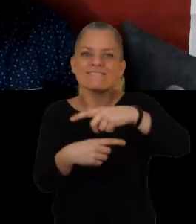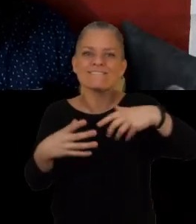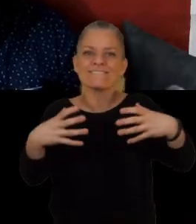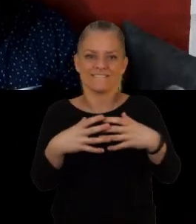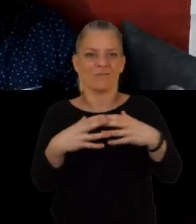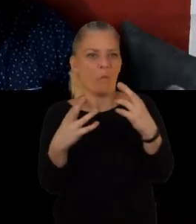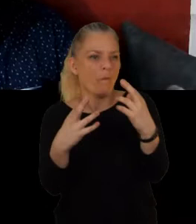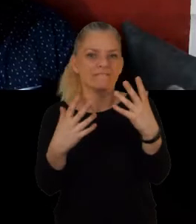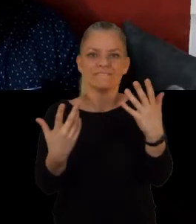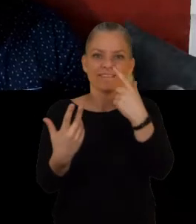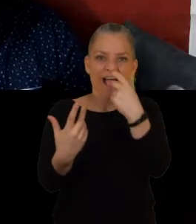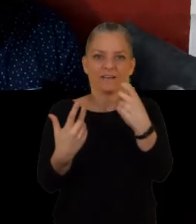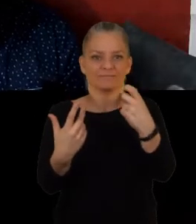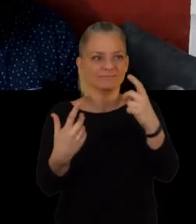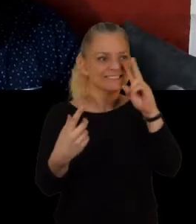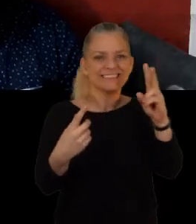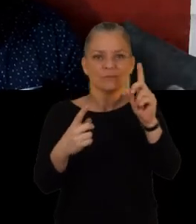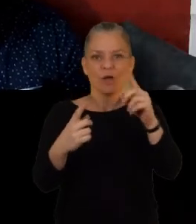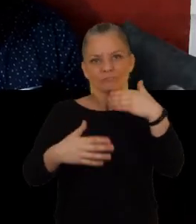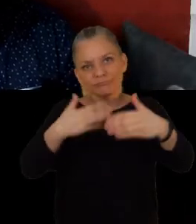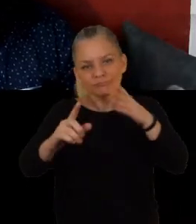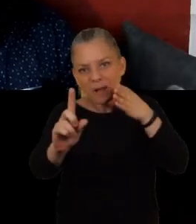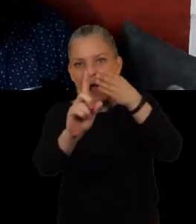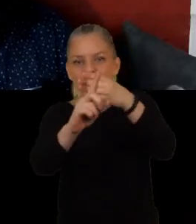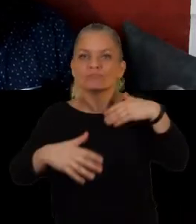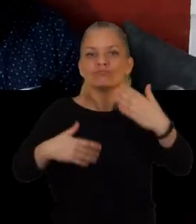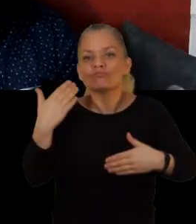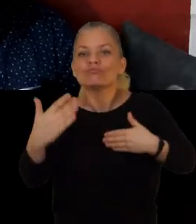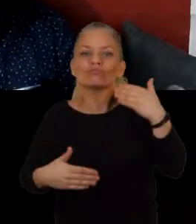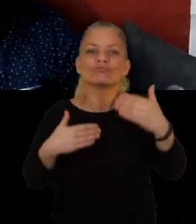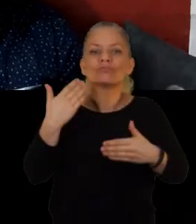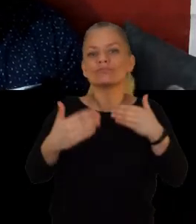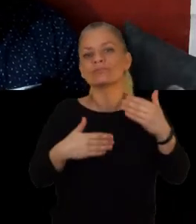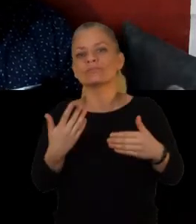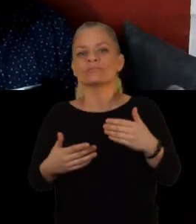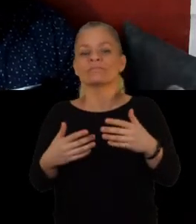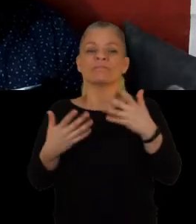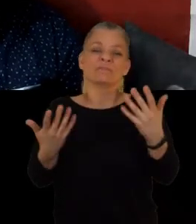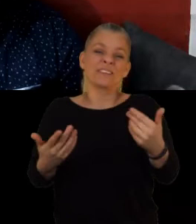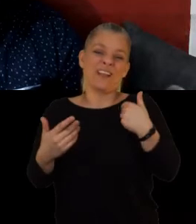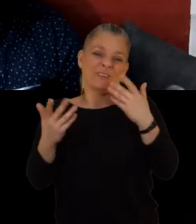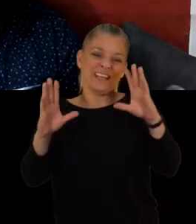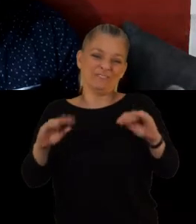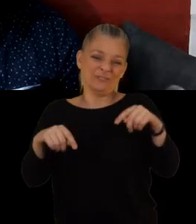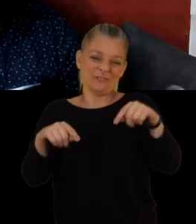we could be involved with and hopefully that's what we're all going to be working towards so i'm